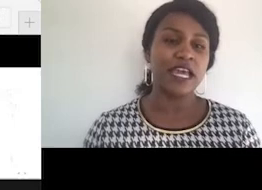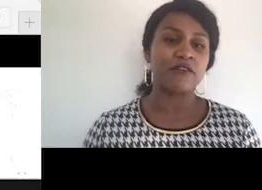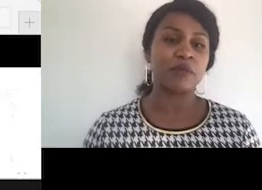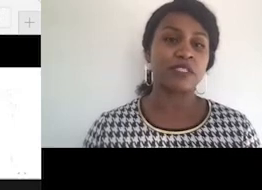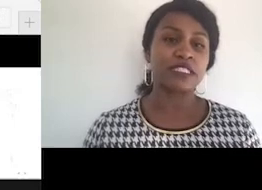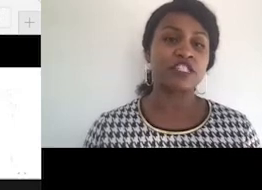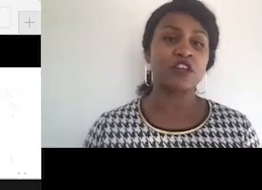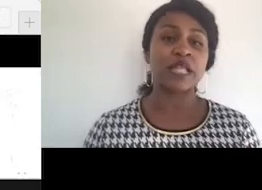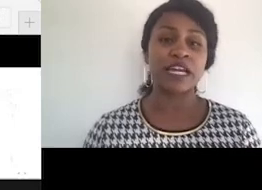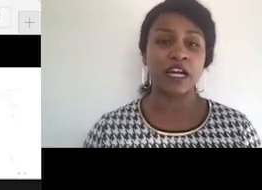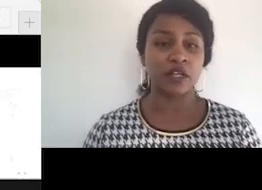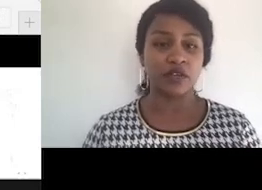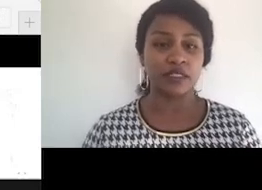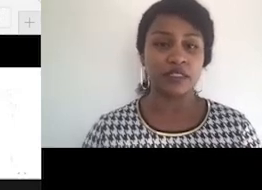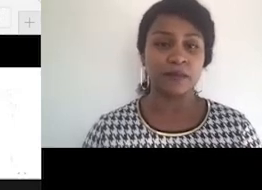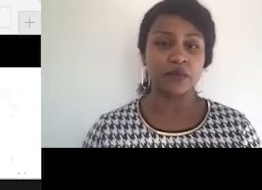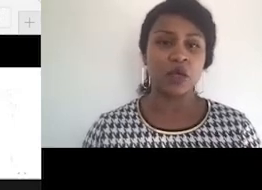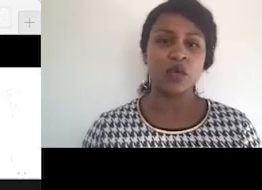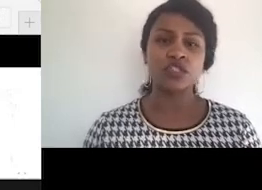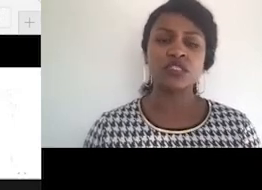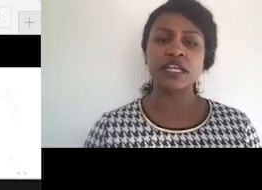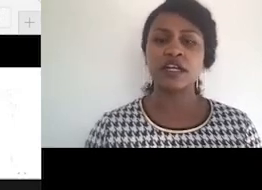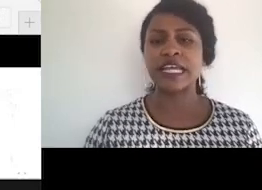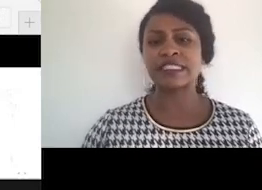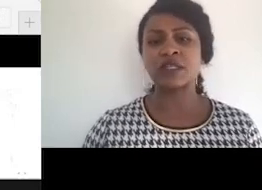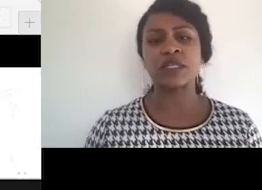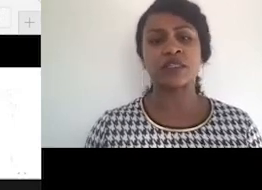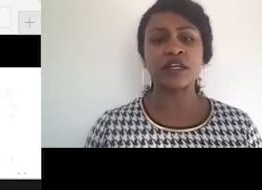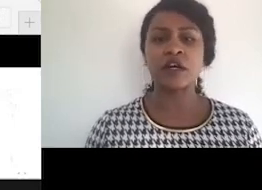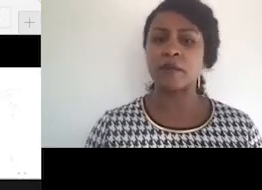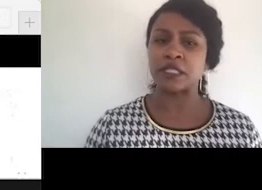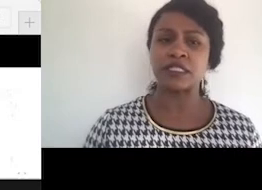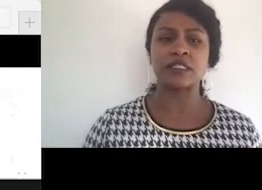and representation of Black Calgarians. We also started connecting with theatre companies and